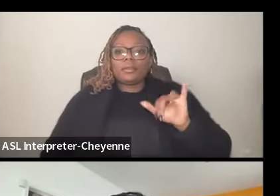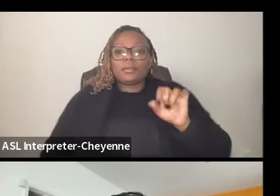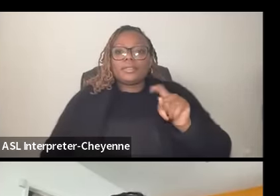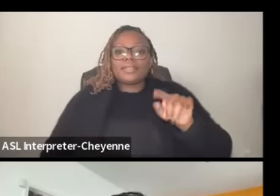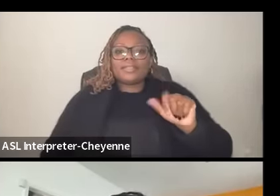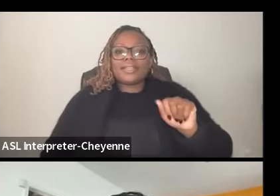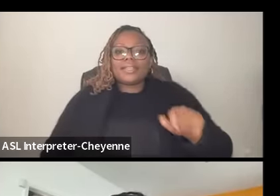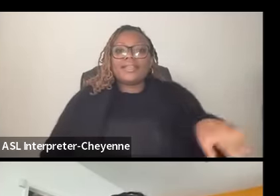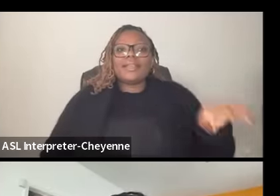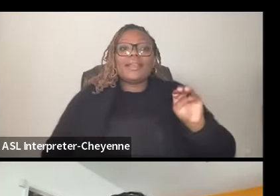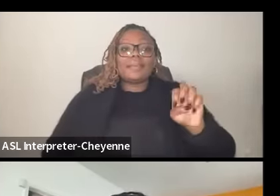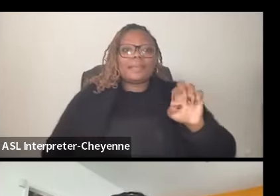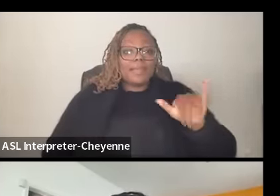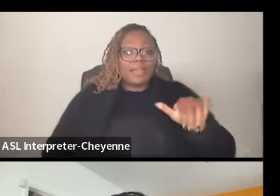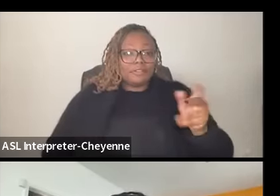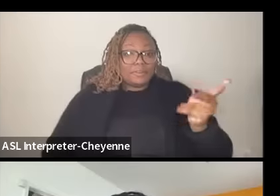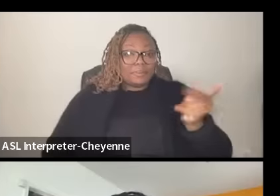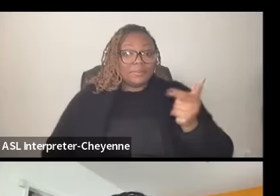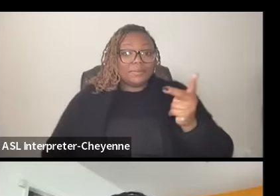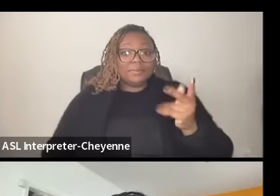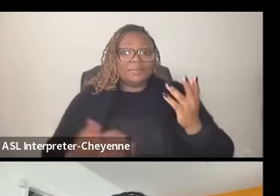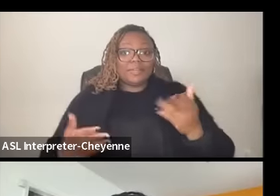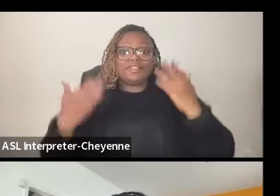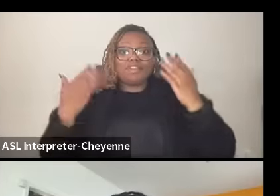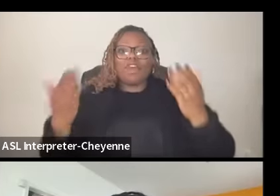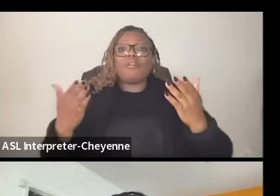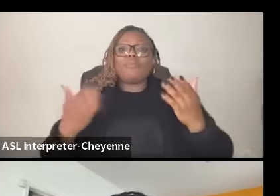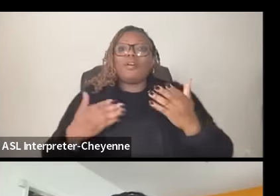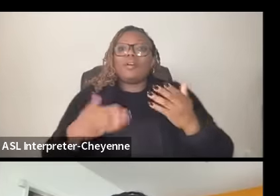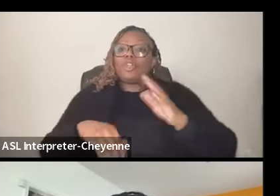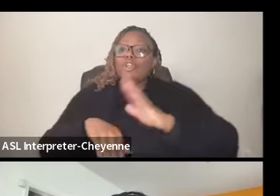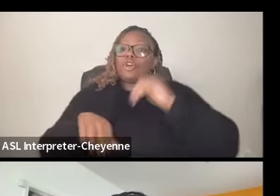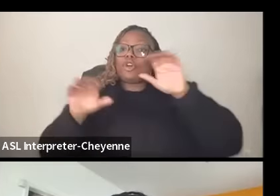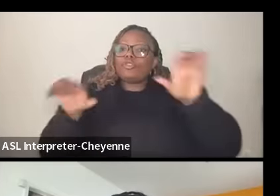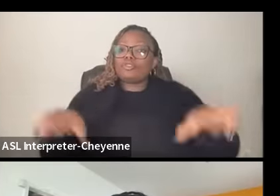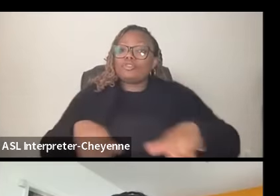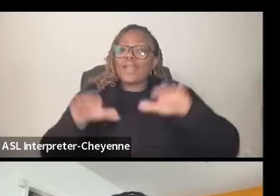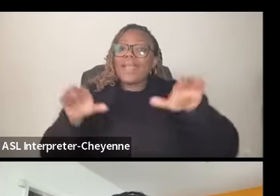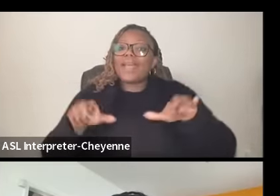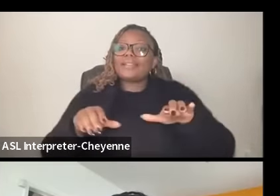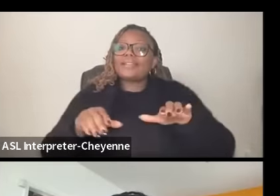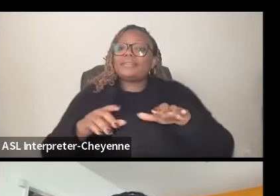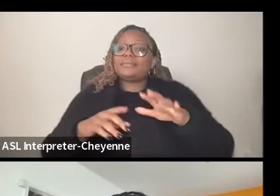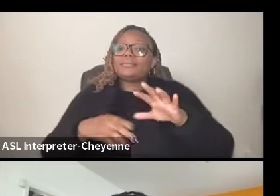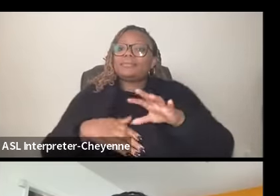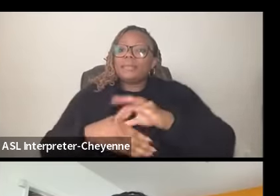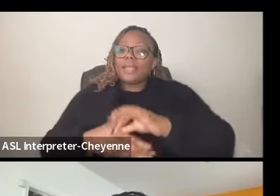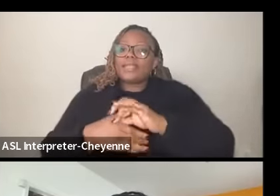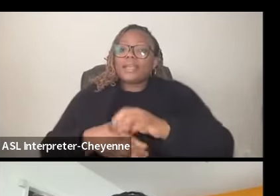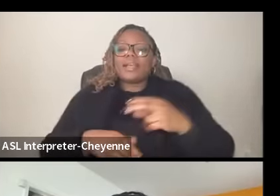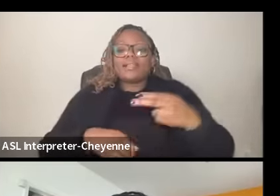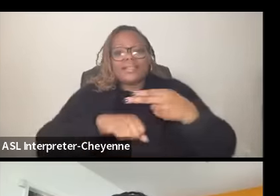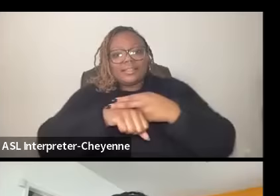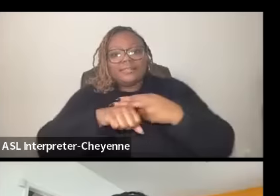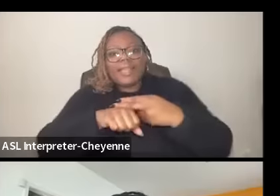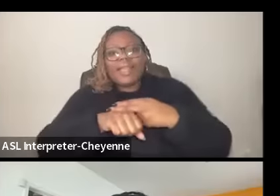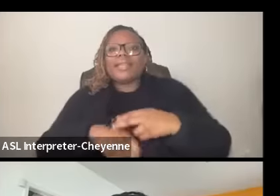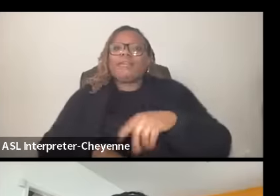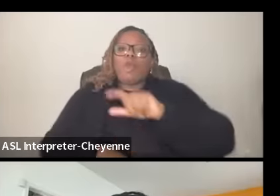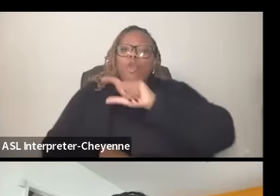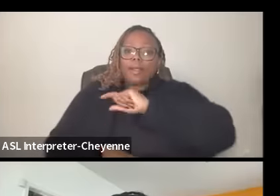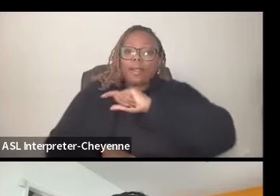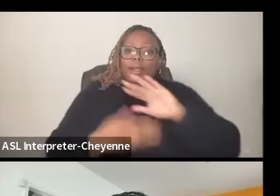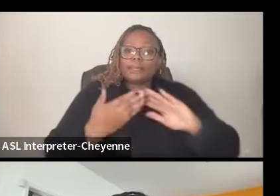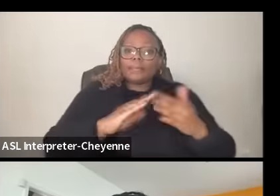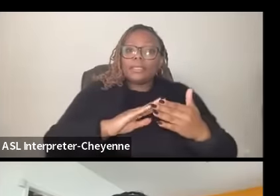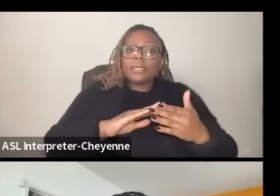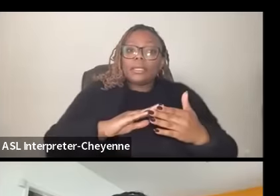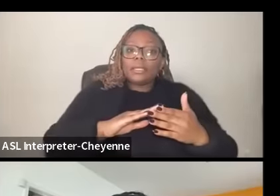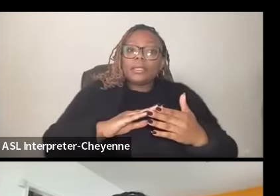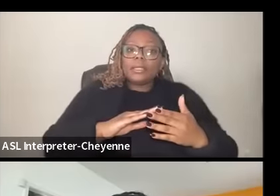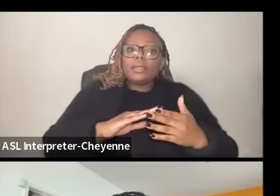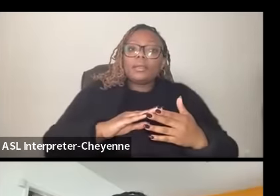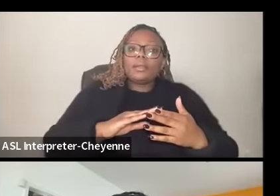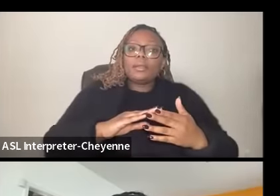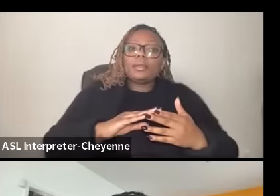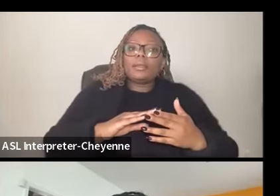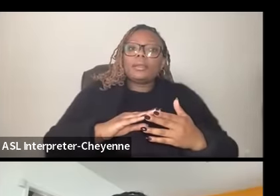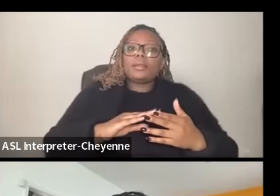could offer the the calls to action in the context of Haiti or cup city um that are folks who've